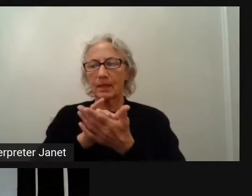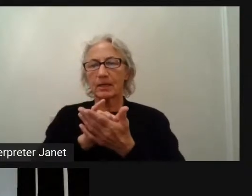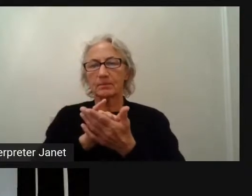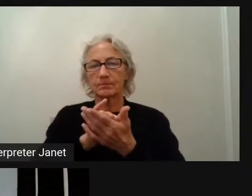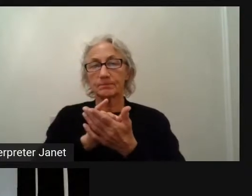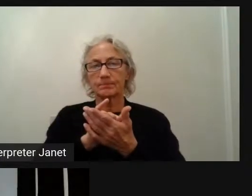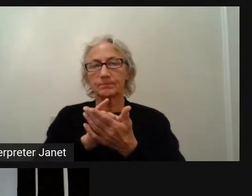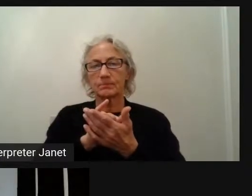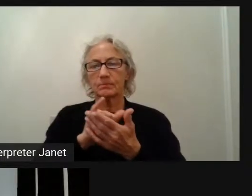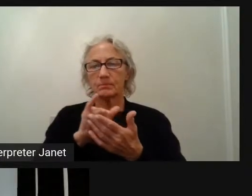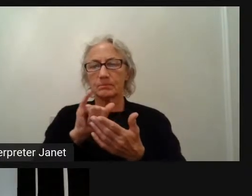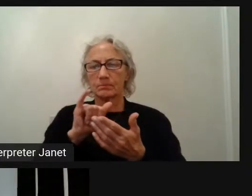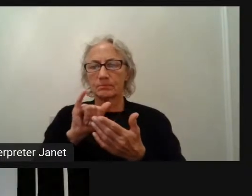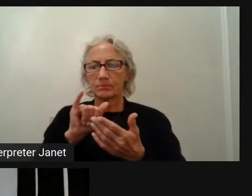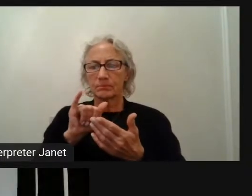It is also